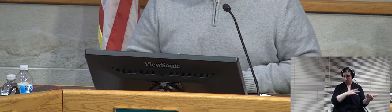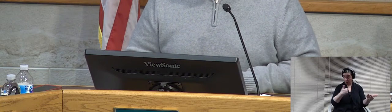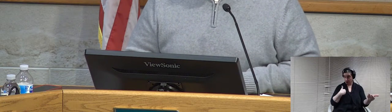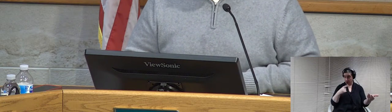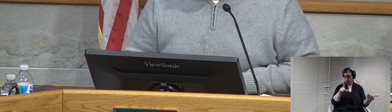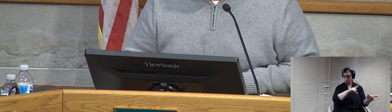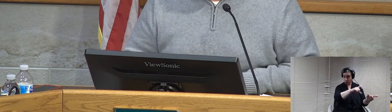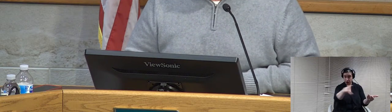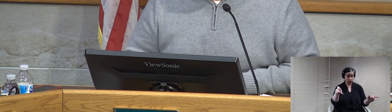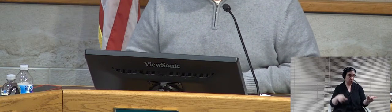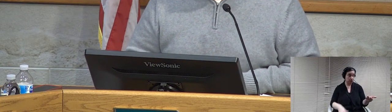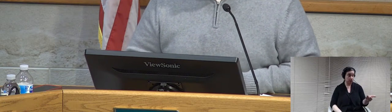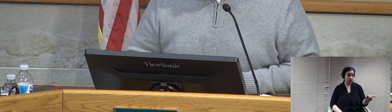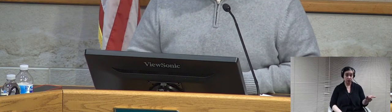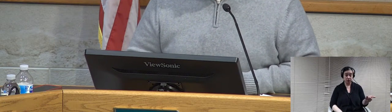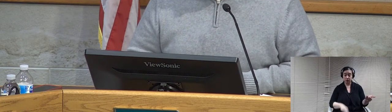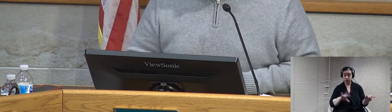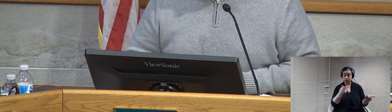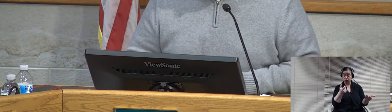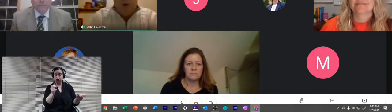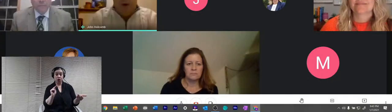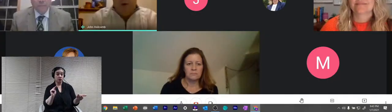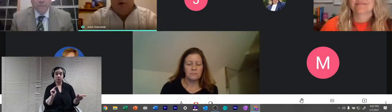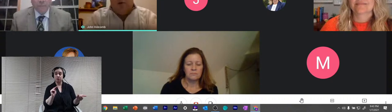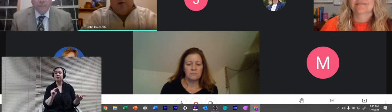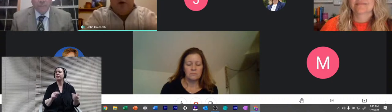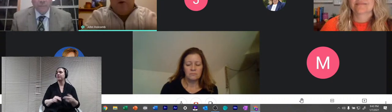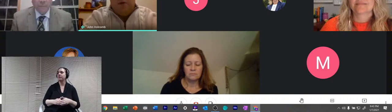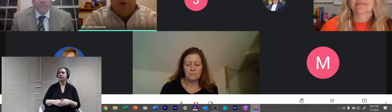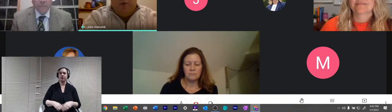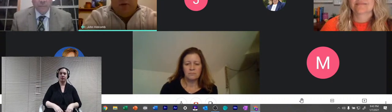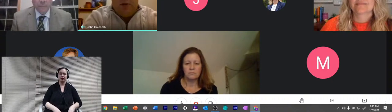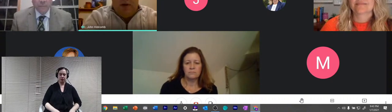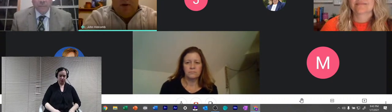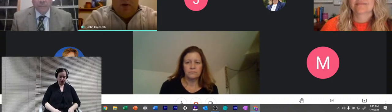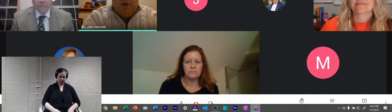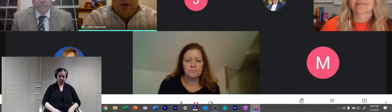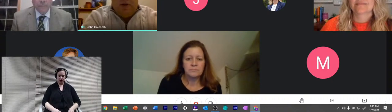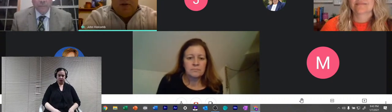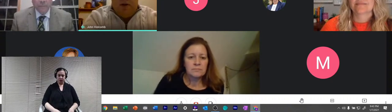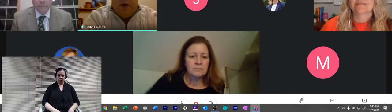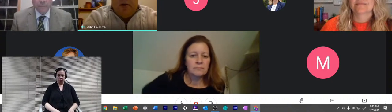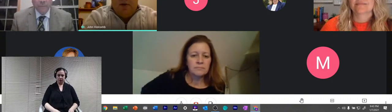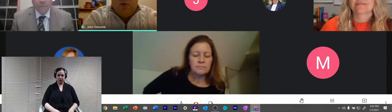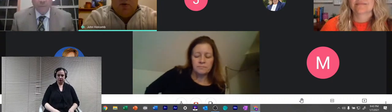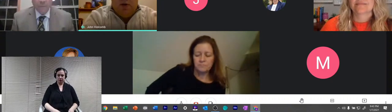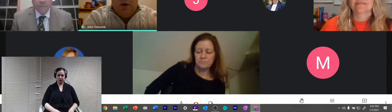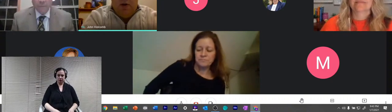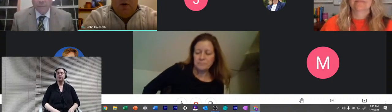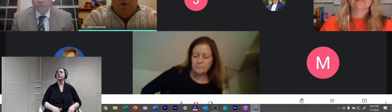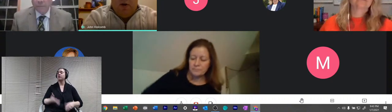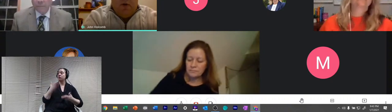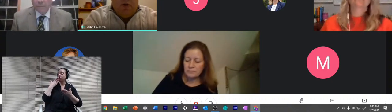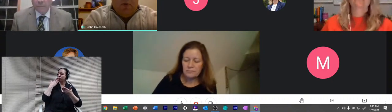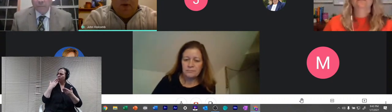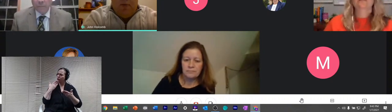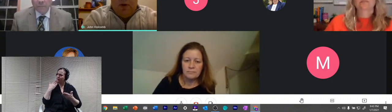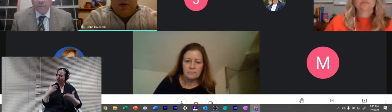John. Yeah great, so thank you. Great overview, really appreciate all the insight about things we're doing for vulnerable populations